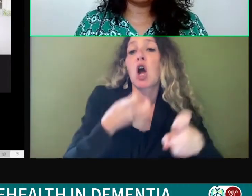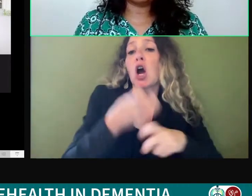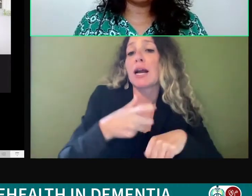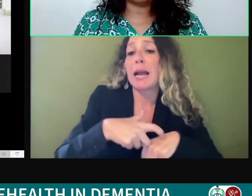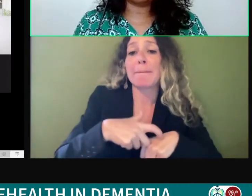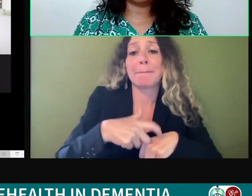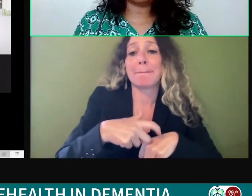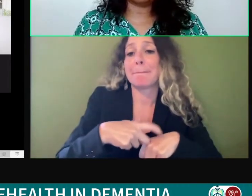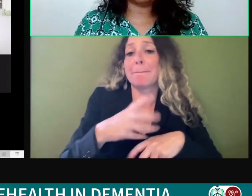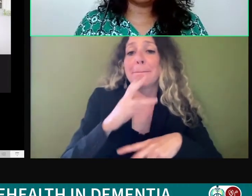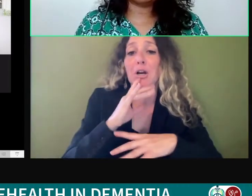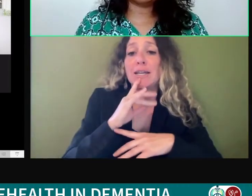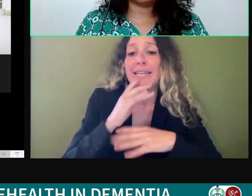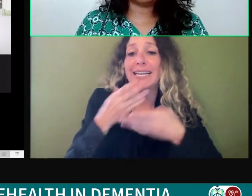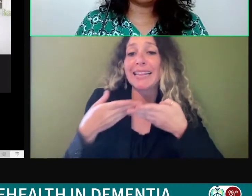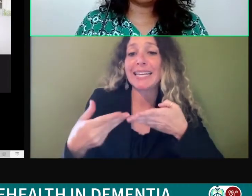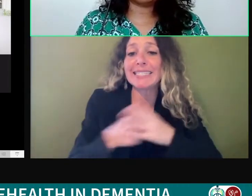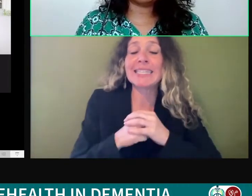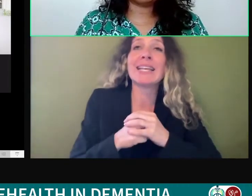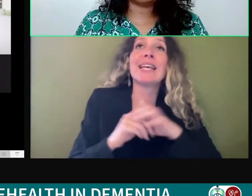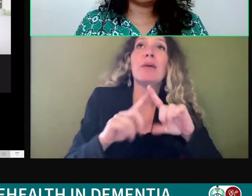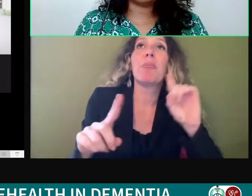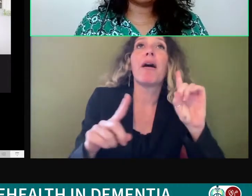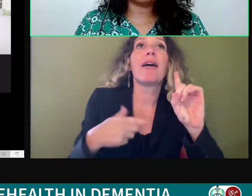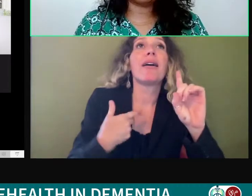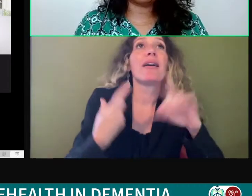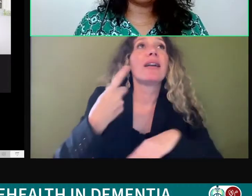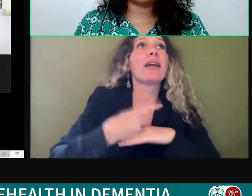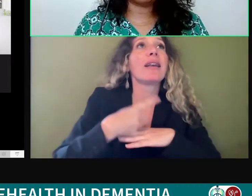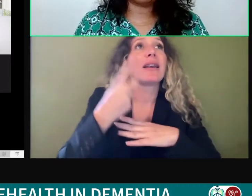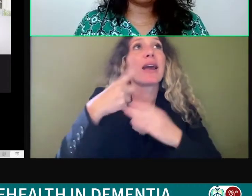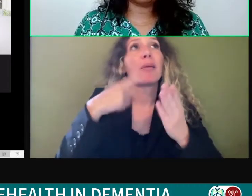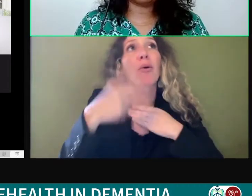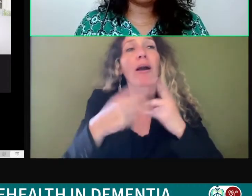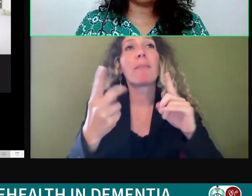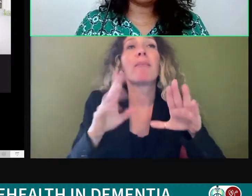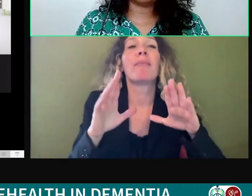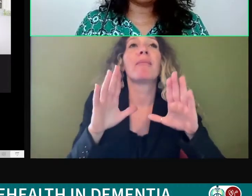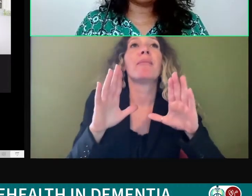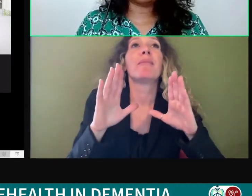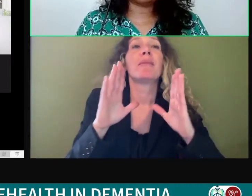but was in a day program where he was doing a painting class. And when I asked about it,